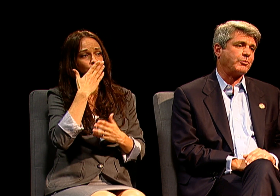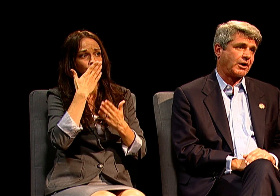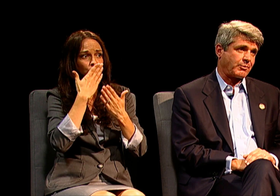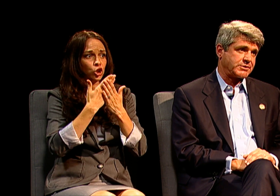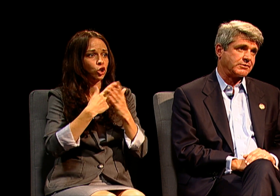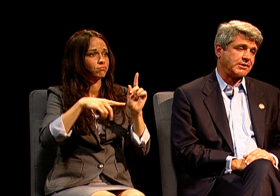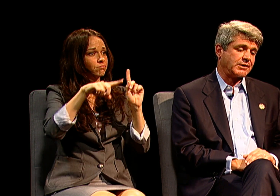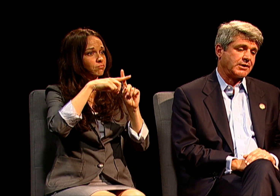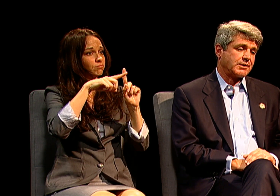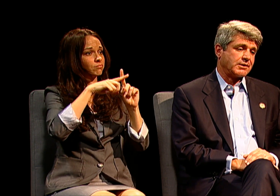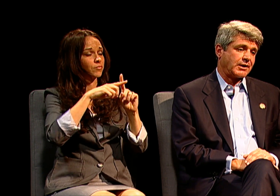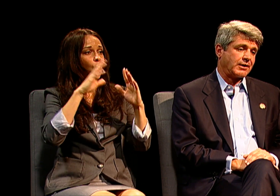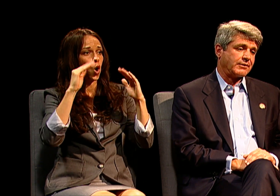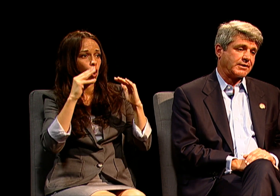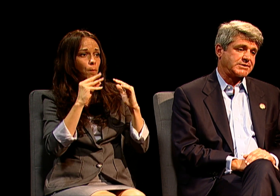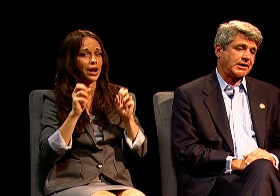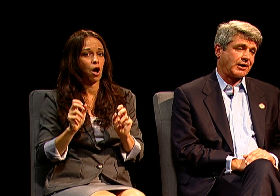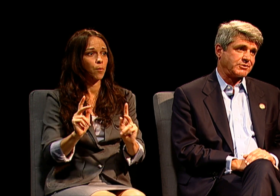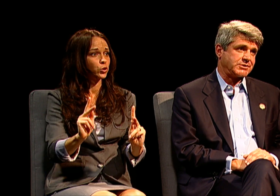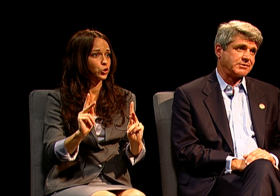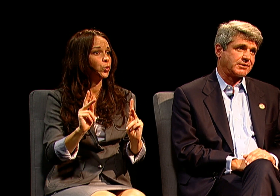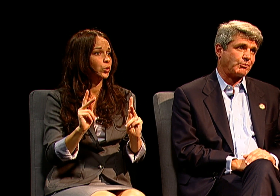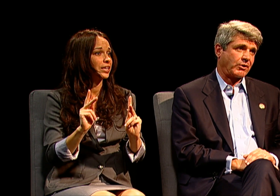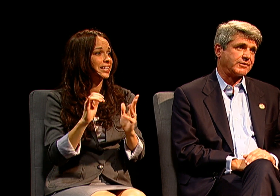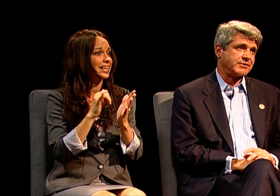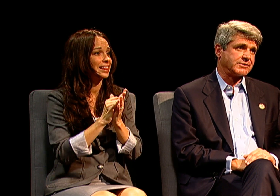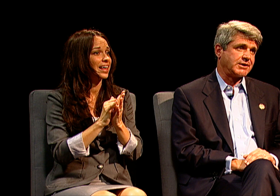AND OPPORTUNITY THAT TECHNOLOGY CAN BRING TO THIS NATION.